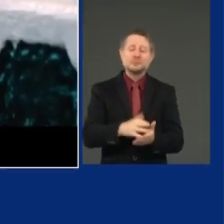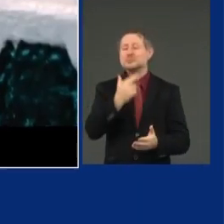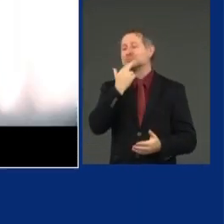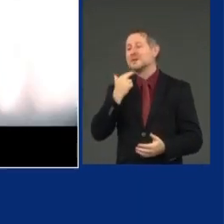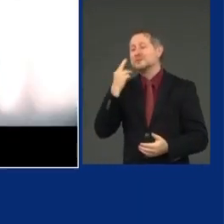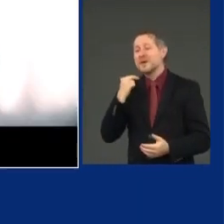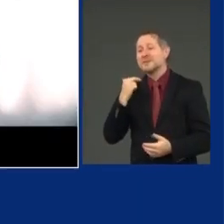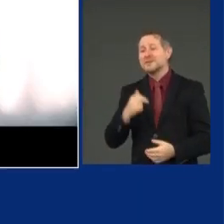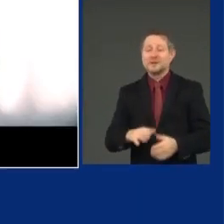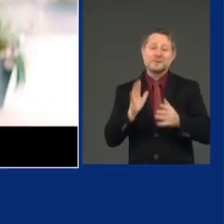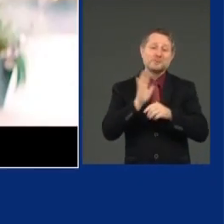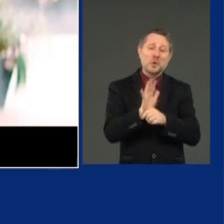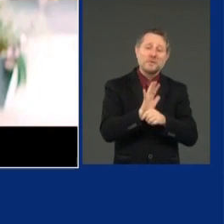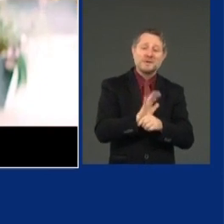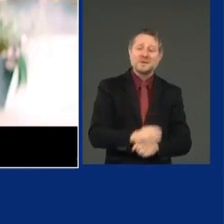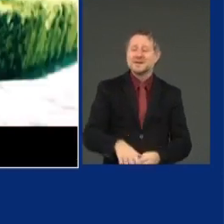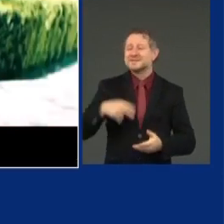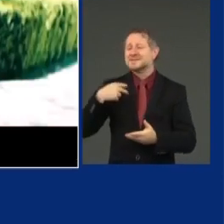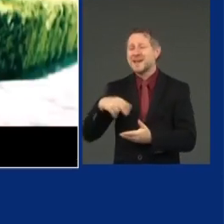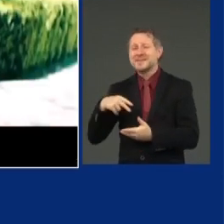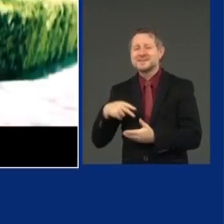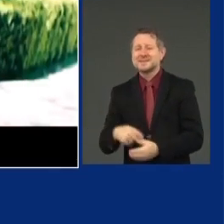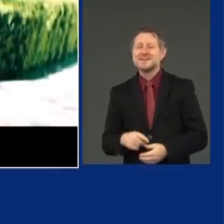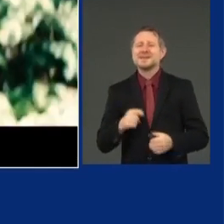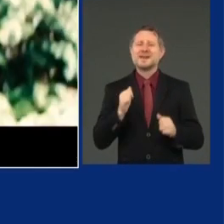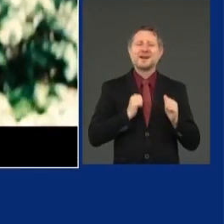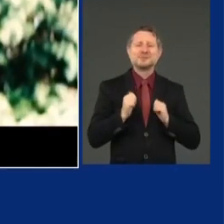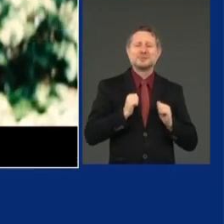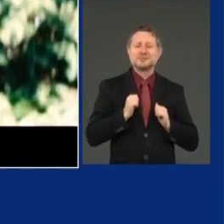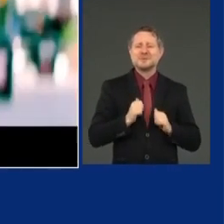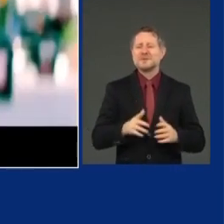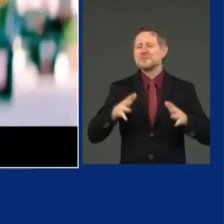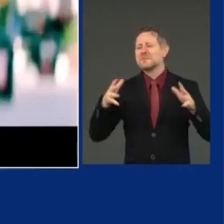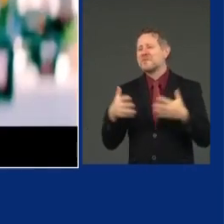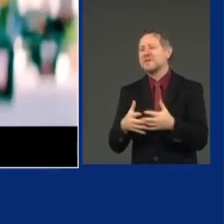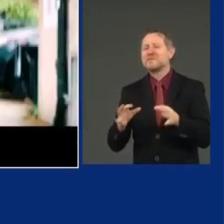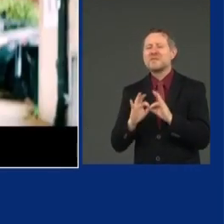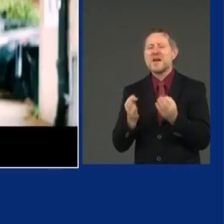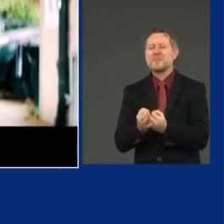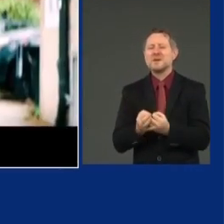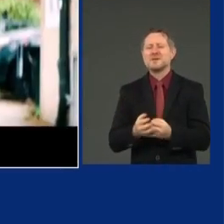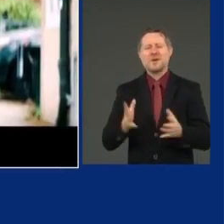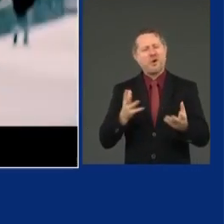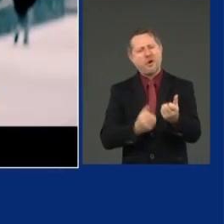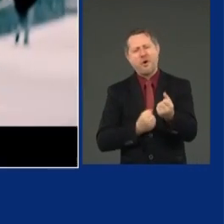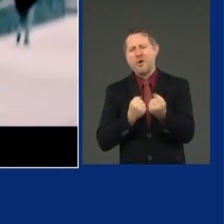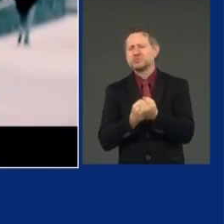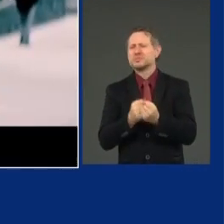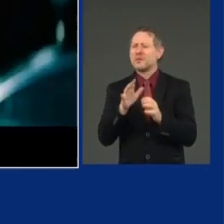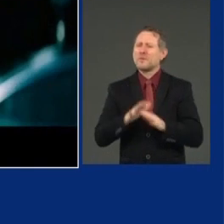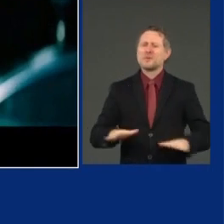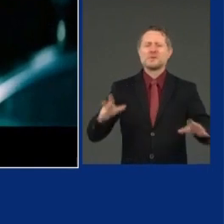THE IMMUNOCOMPROMISED. GO TO SCHOOL. SHARE A MEAL. SEE A MOVIE. HUG MY FRIENDS.